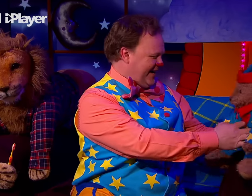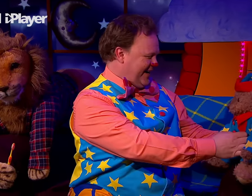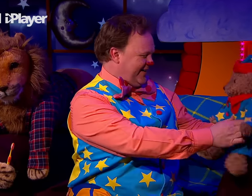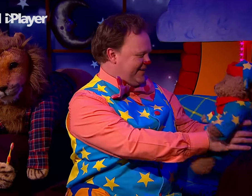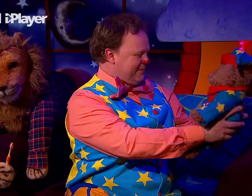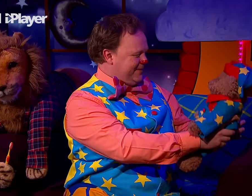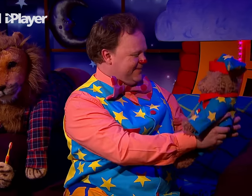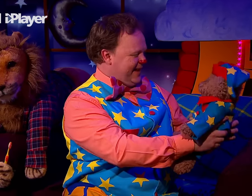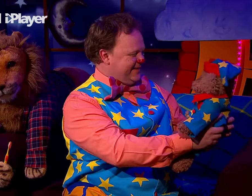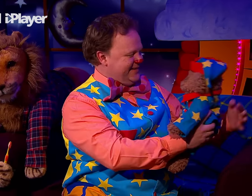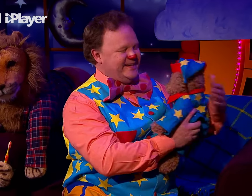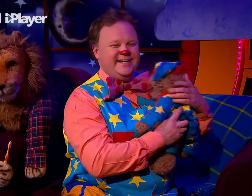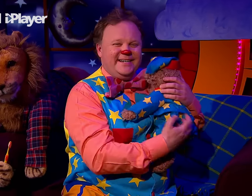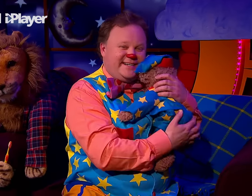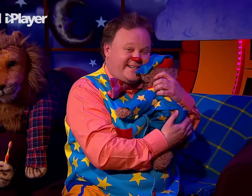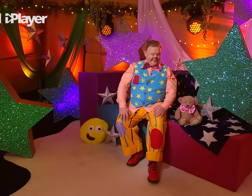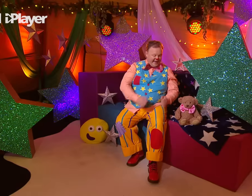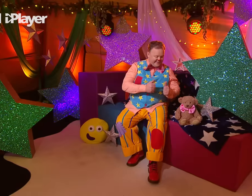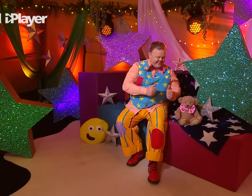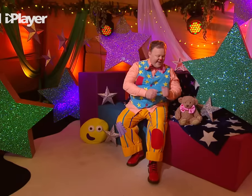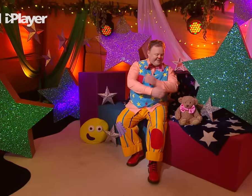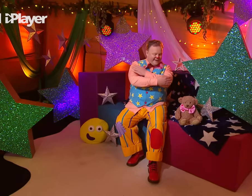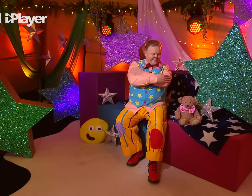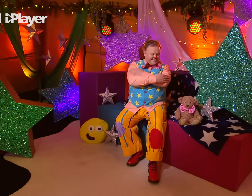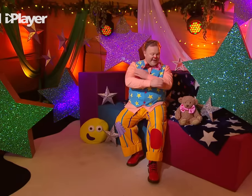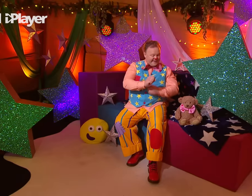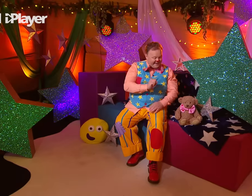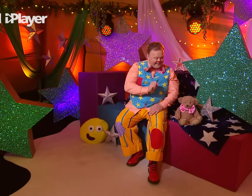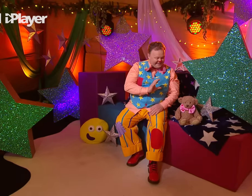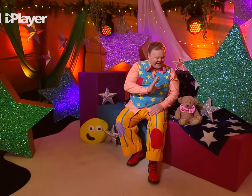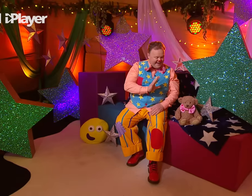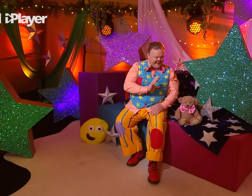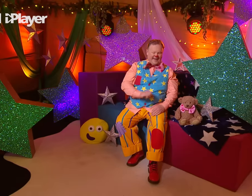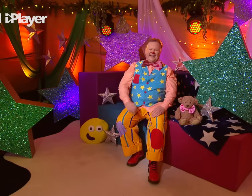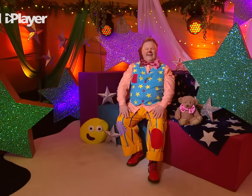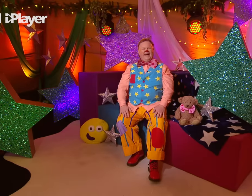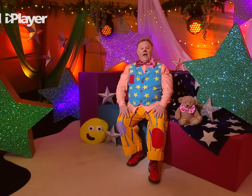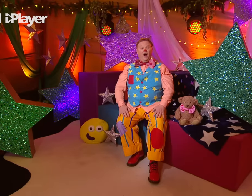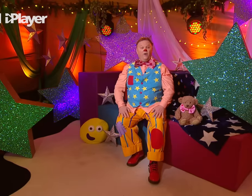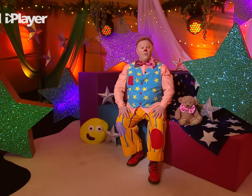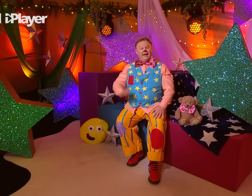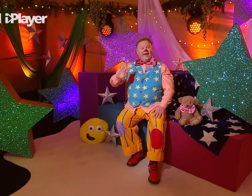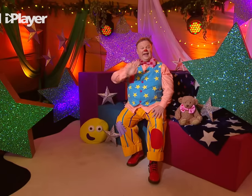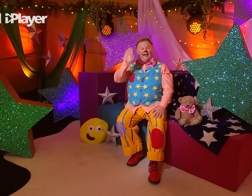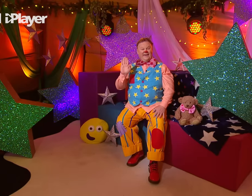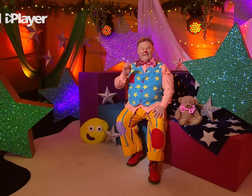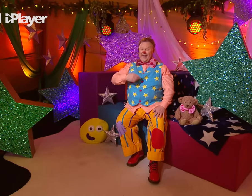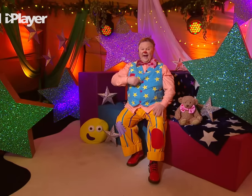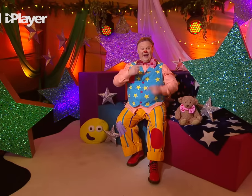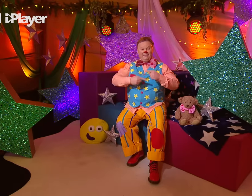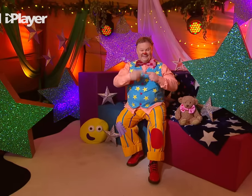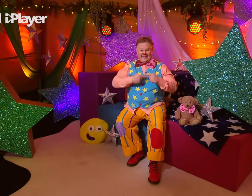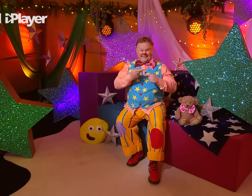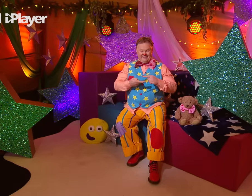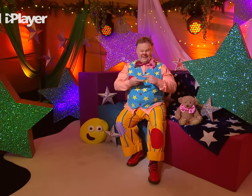oh tumble ted that's right tumble ted star oh hello i'm mr tumble